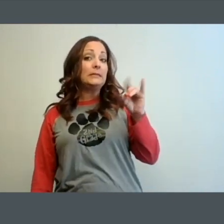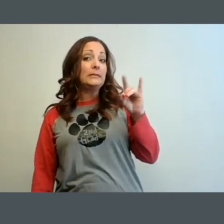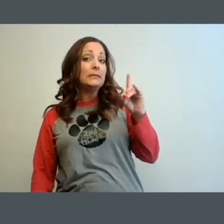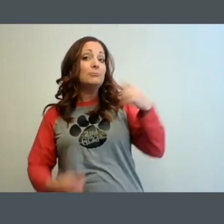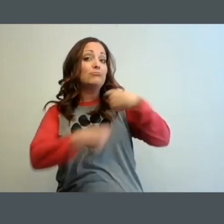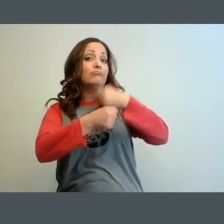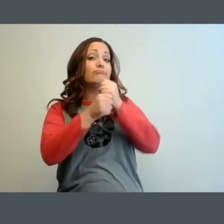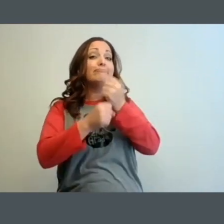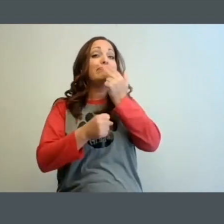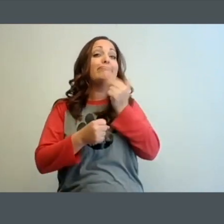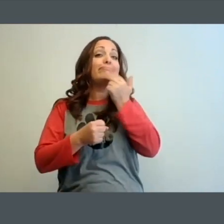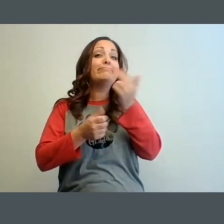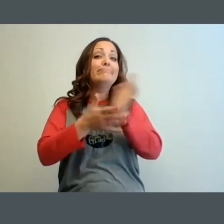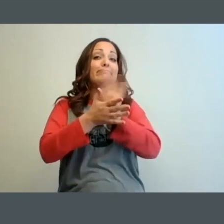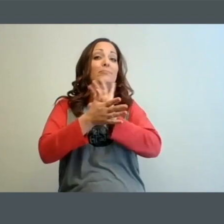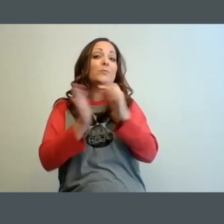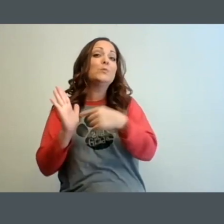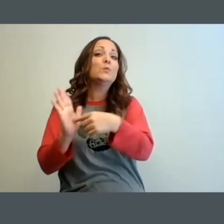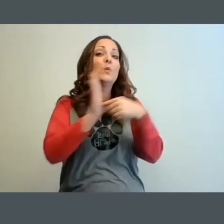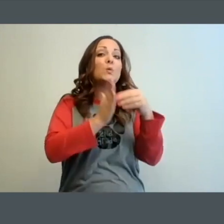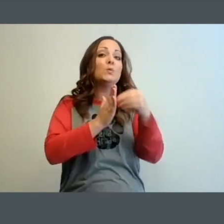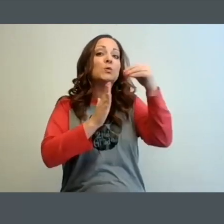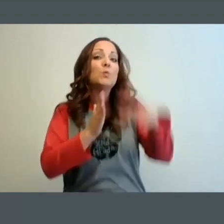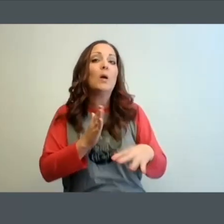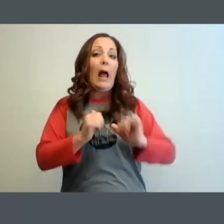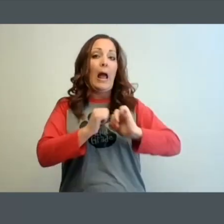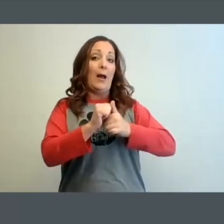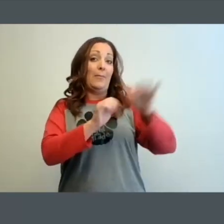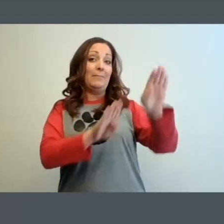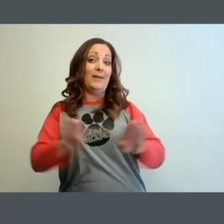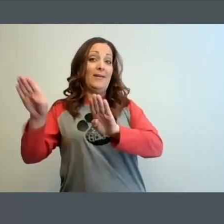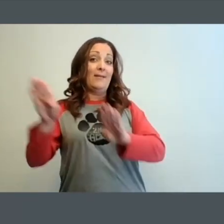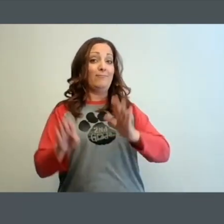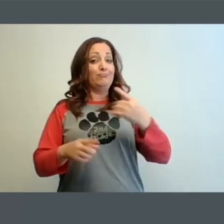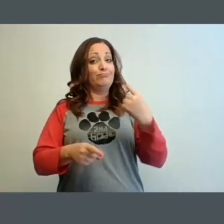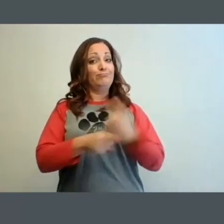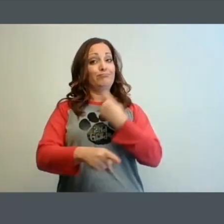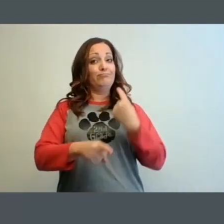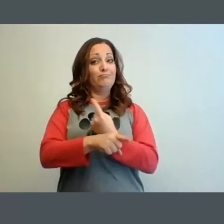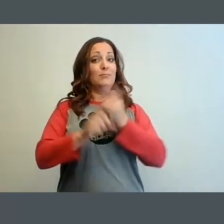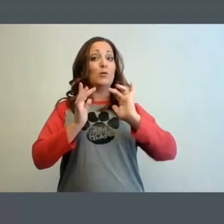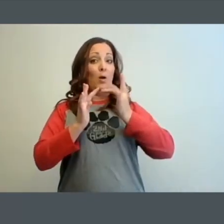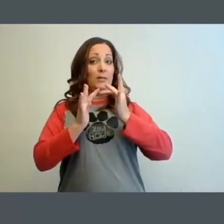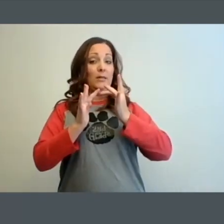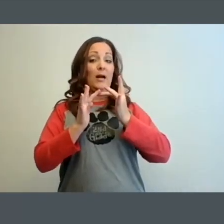Next is etiquette. We created a short video that we sent out to students